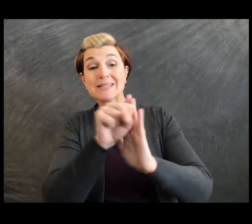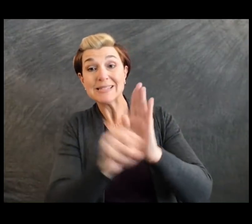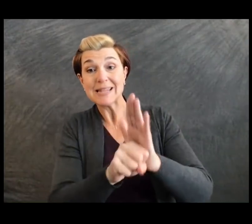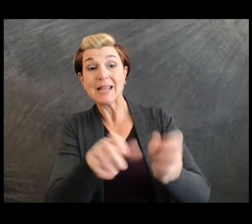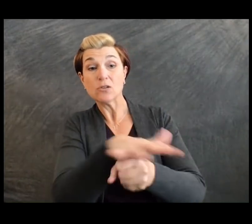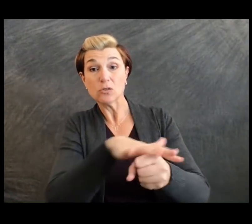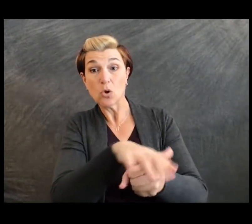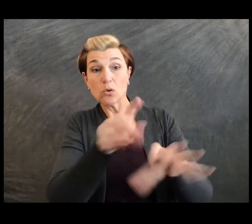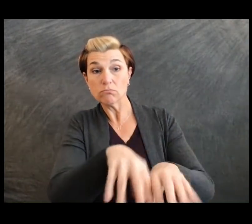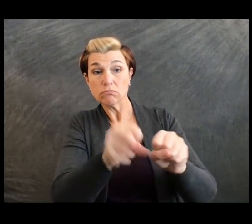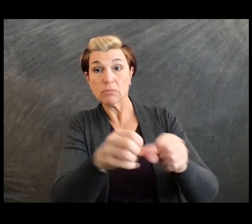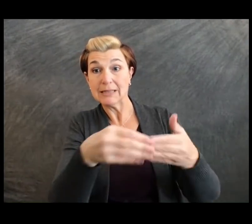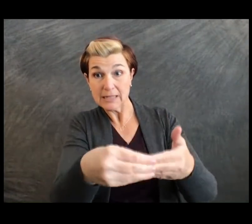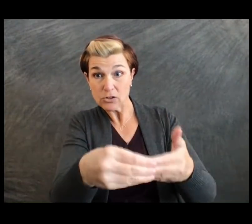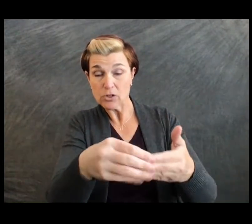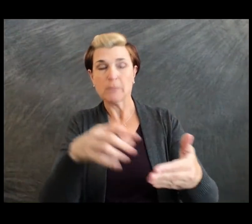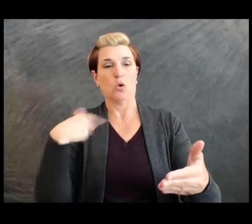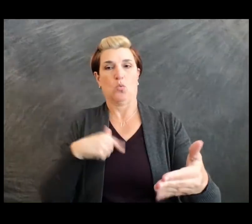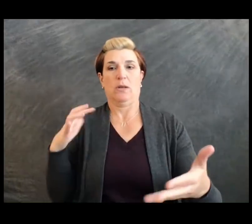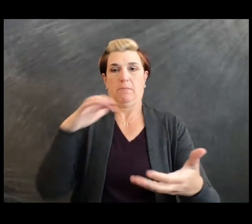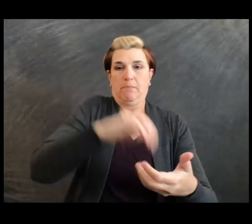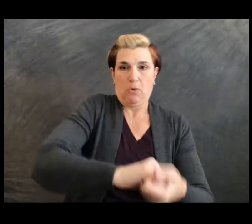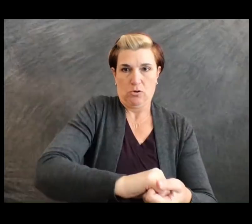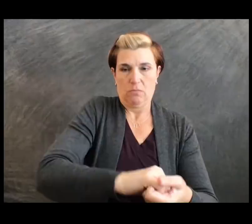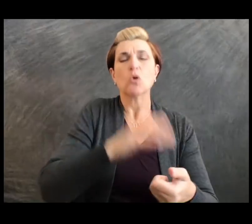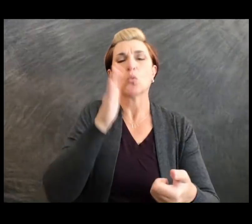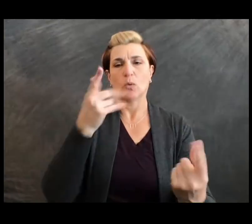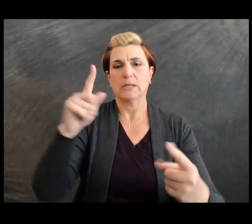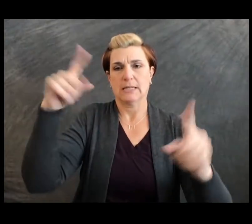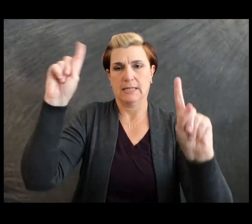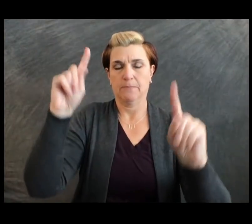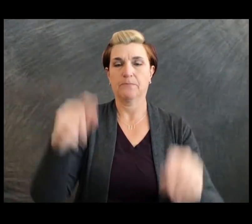say that enough on Thursday a federal partner is fully integrated with our